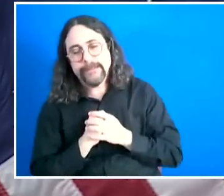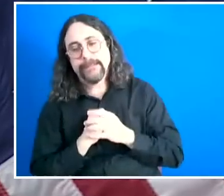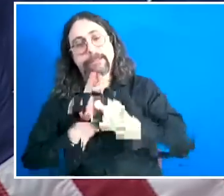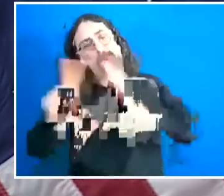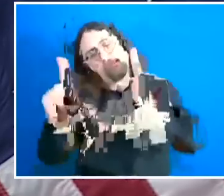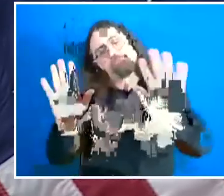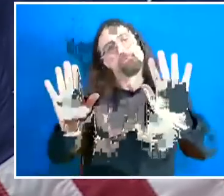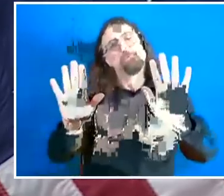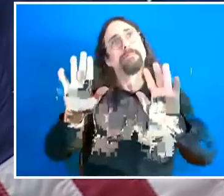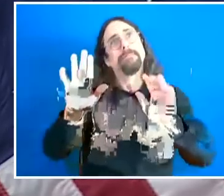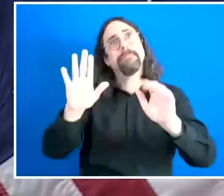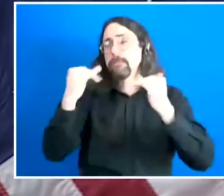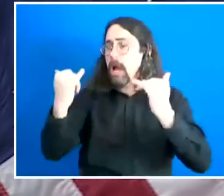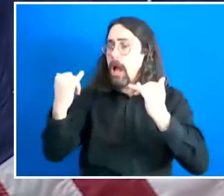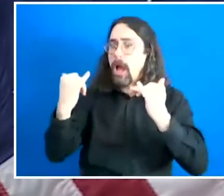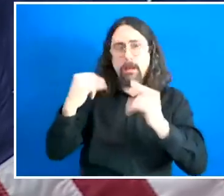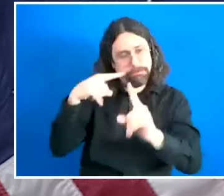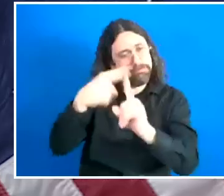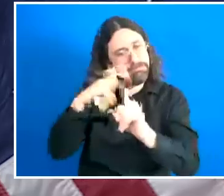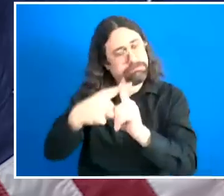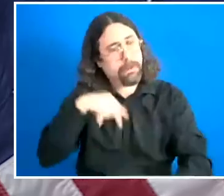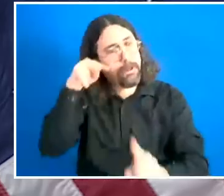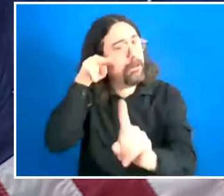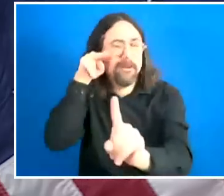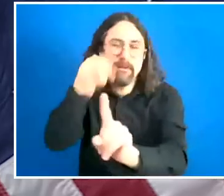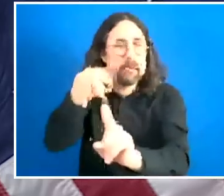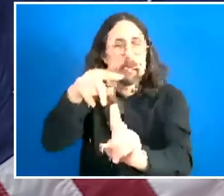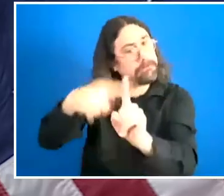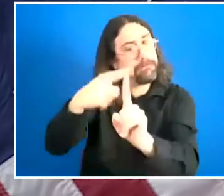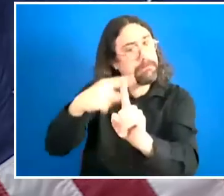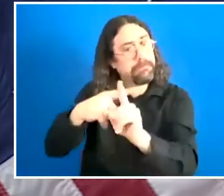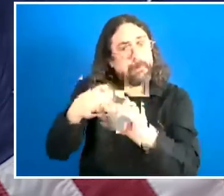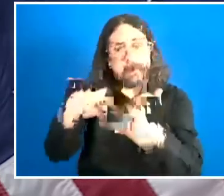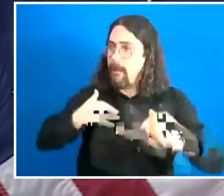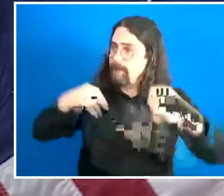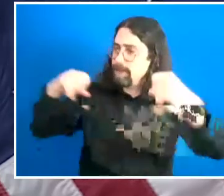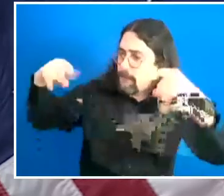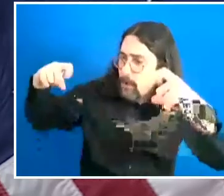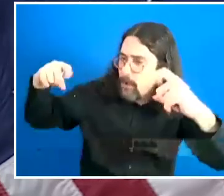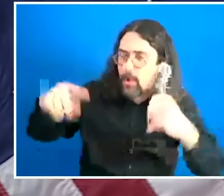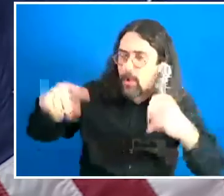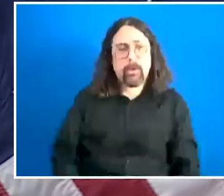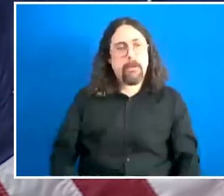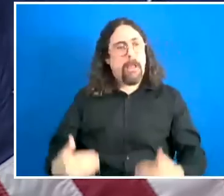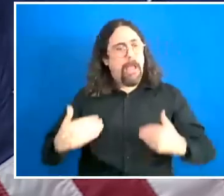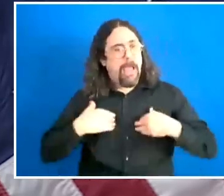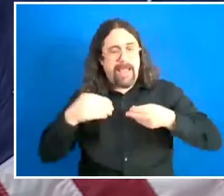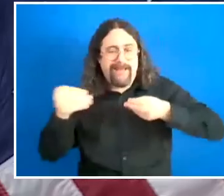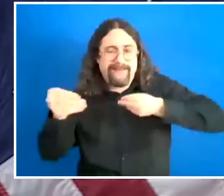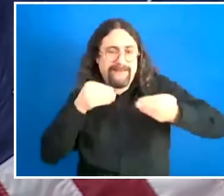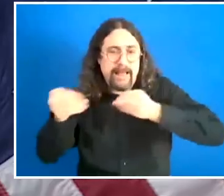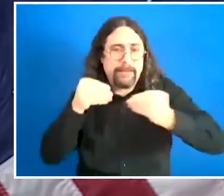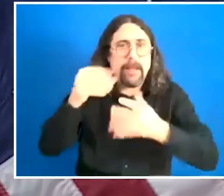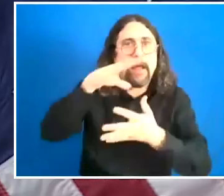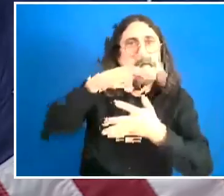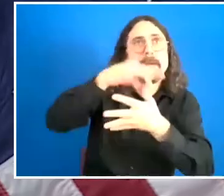THIS IS WHAT I'LL PASS TO RICHARD AND SAY I DON'T THIKN I'ST THAT KIND OF BINARY, OH, THESE KIDS